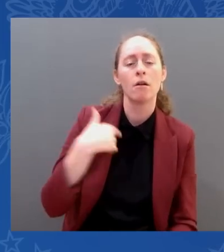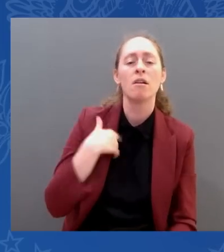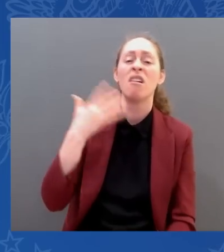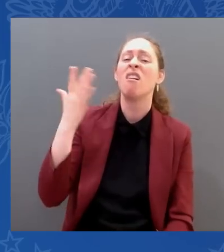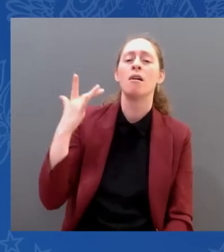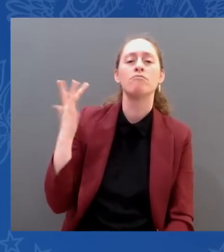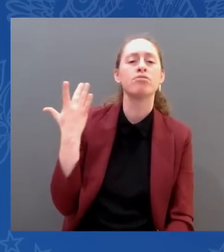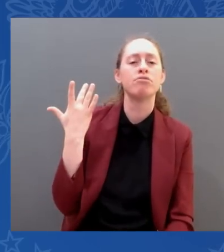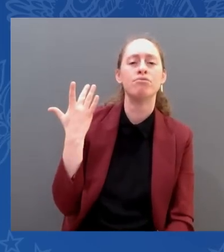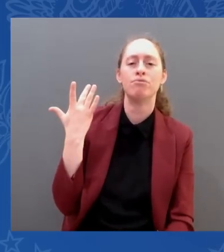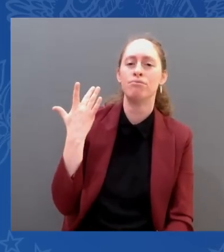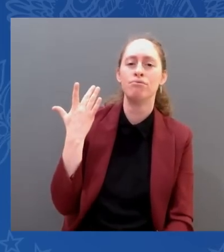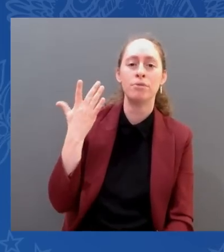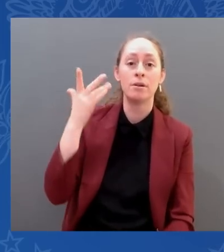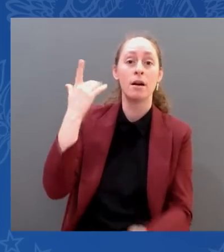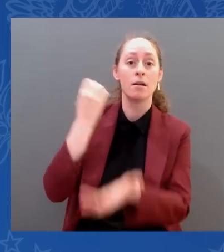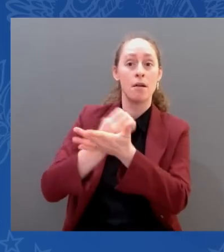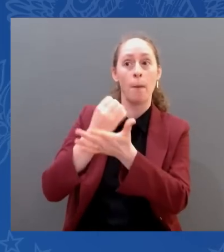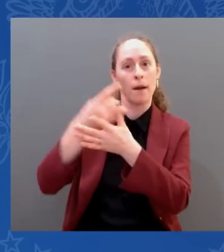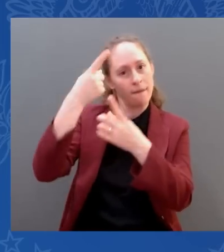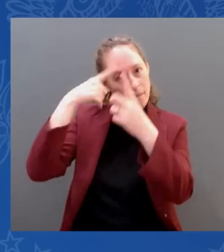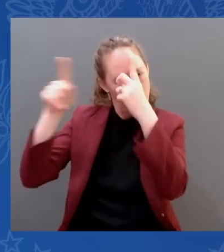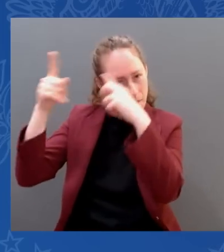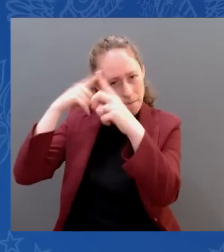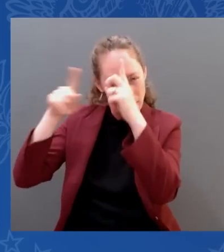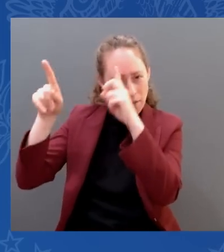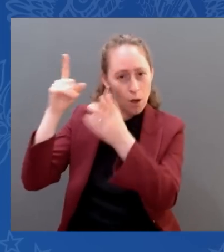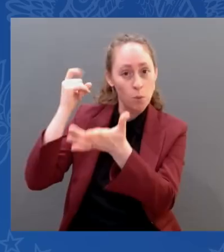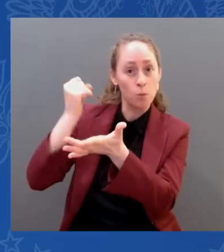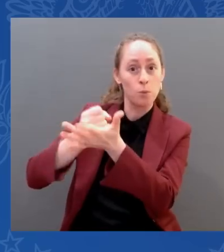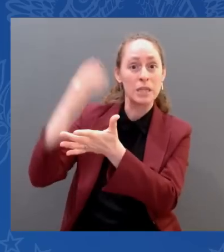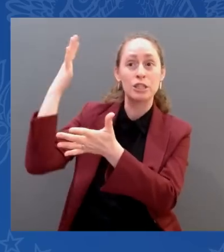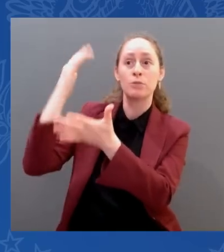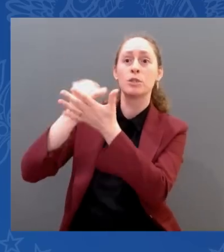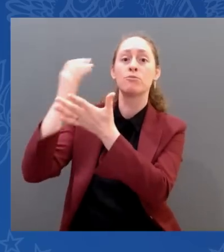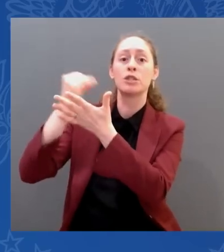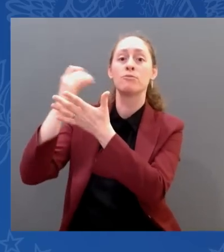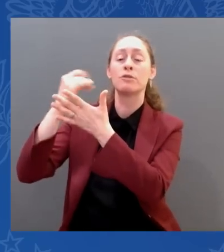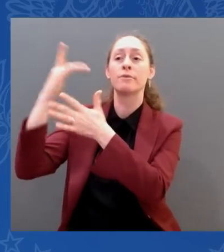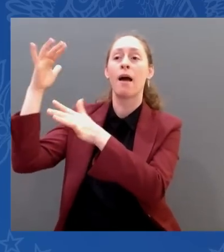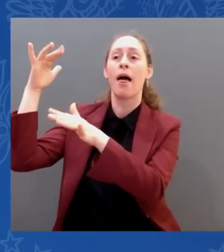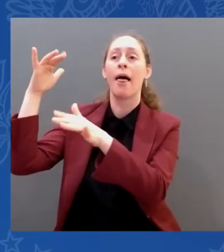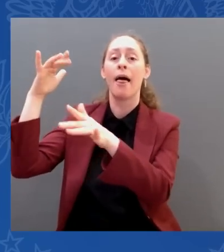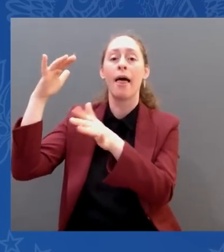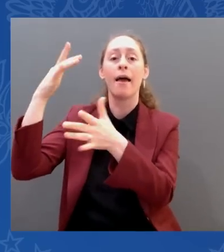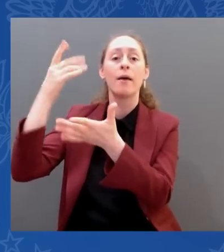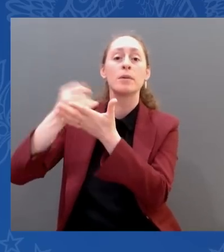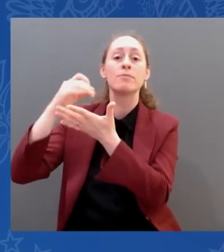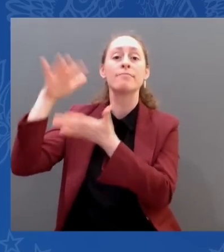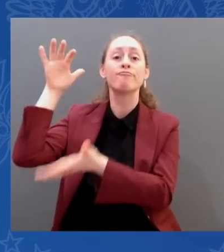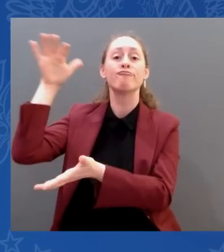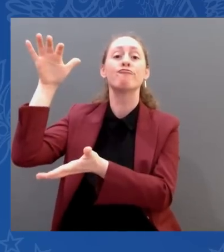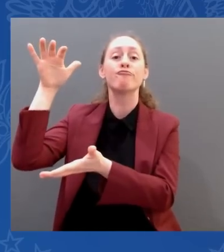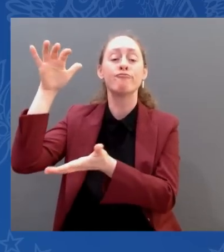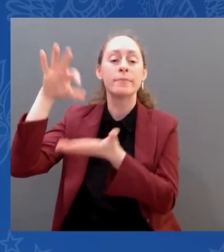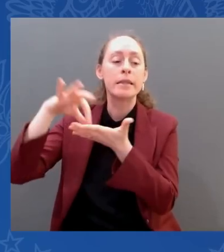When the middle class is doing well -- and they do well because of labor -- when the middle class is doing well, the poor have a way up